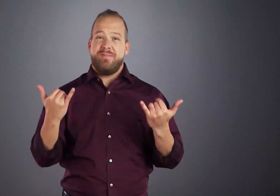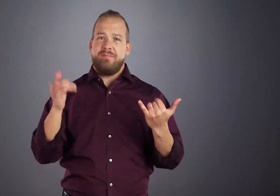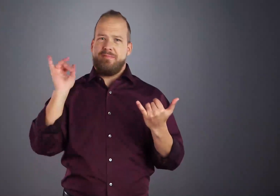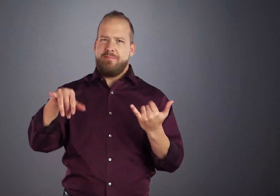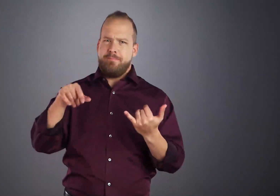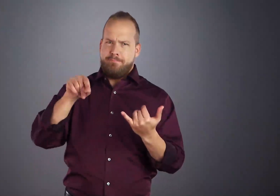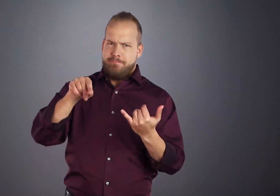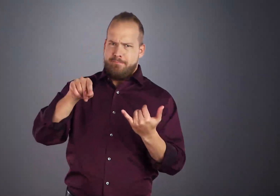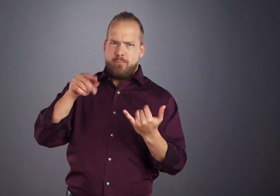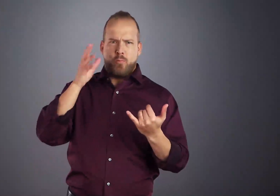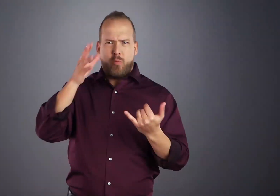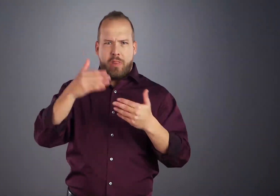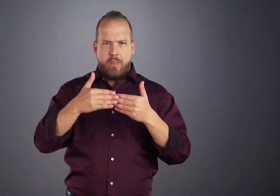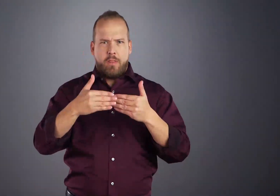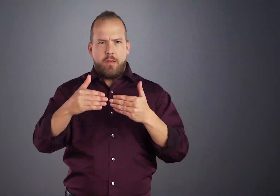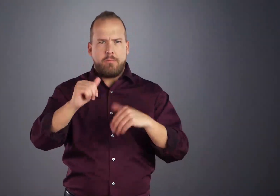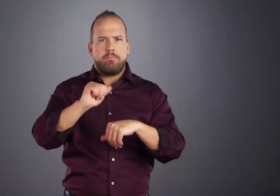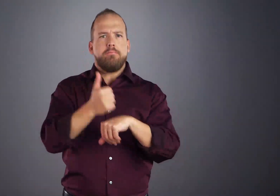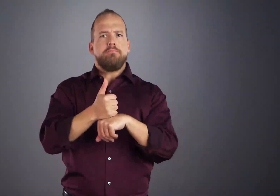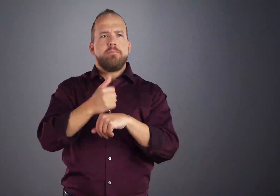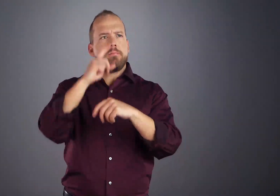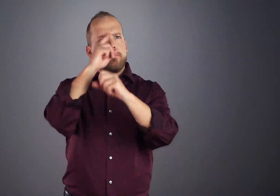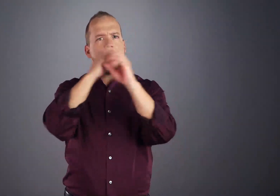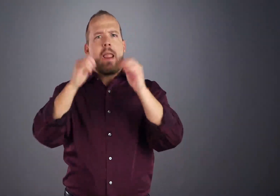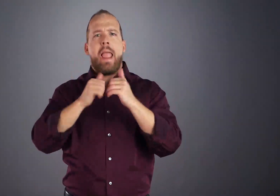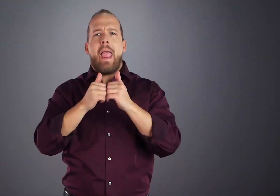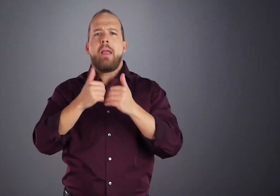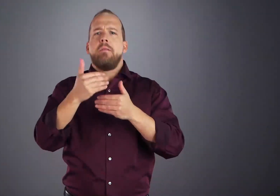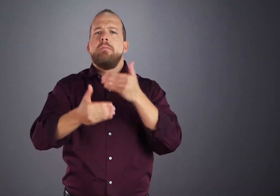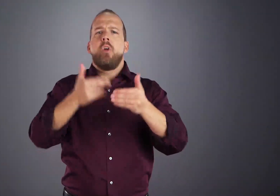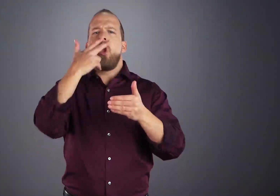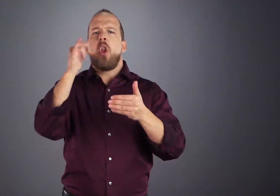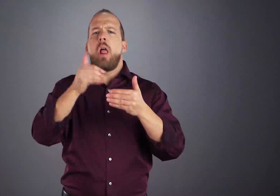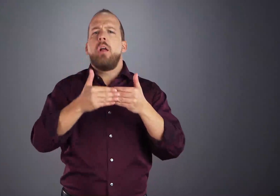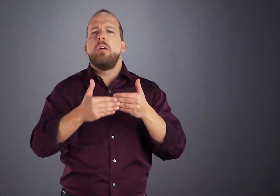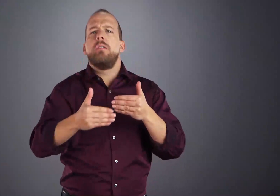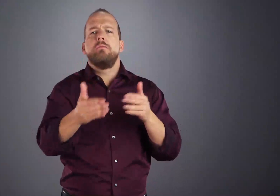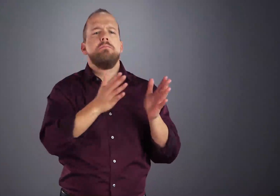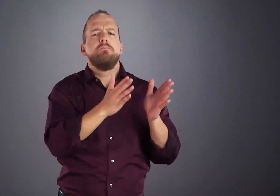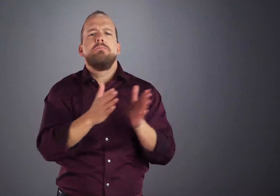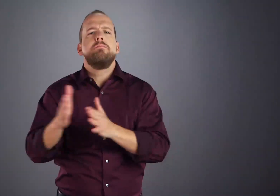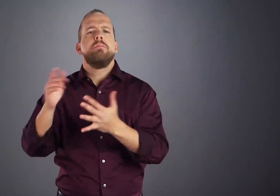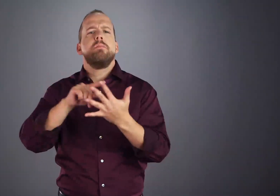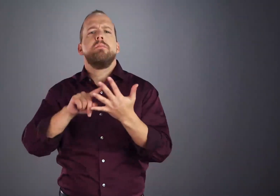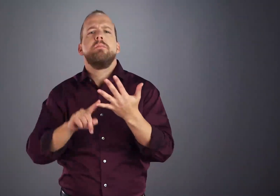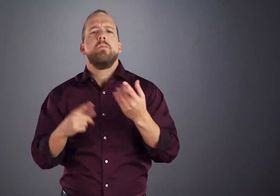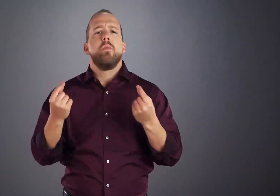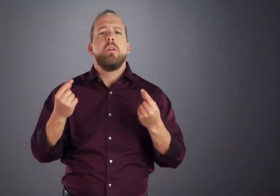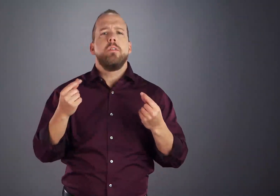Simple, but not easy; a price had to be paid.